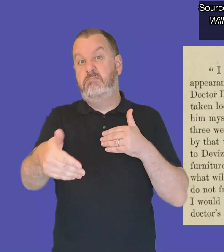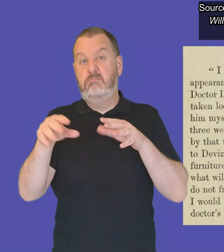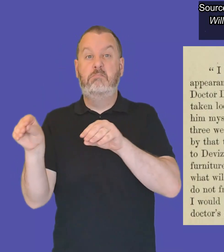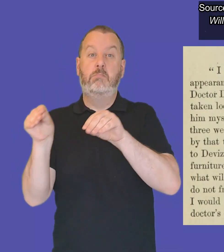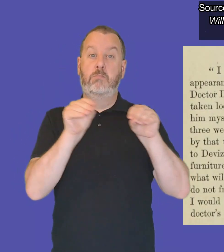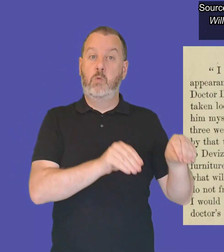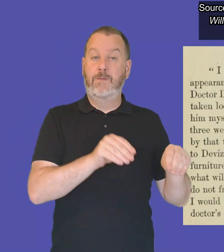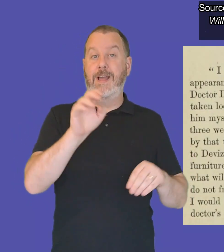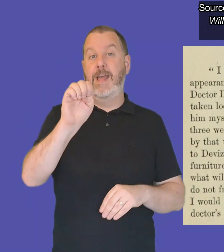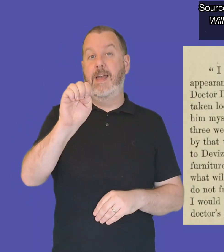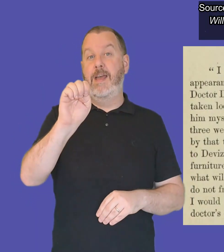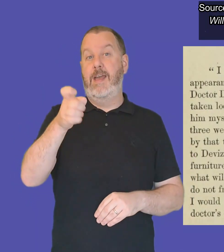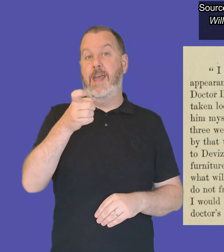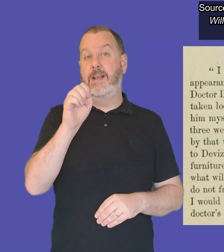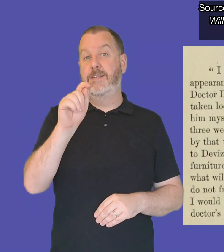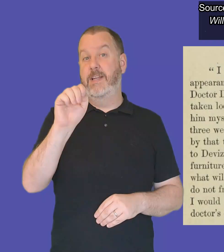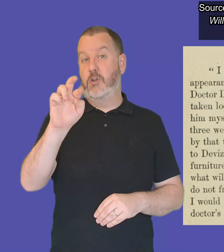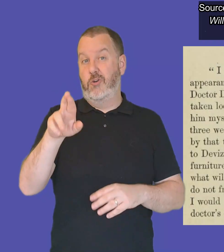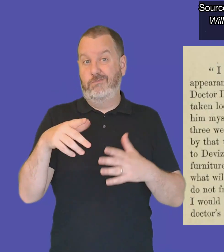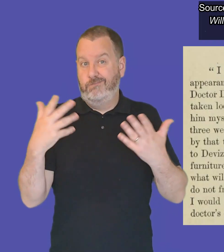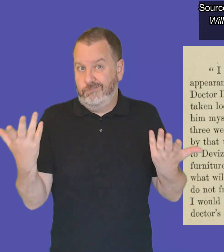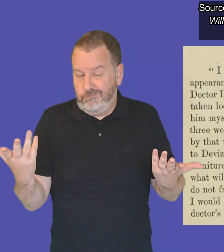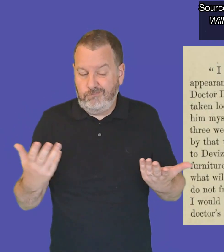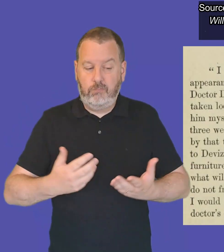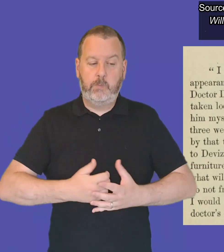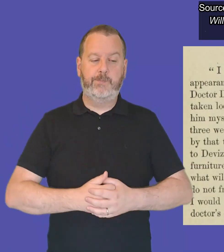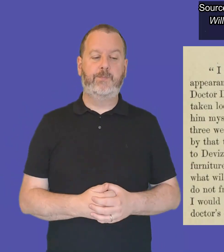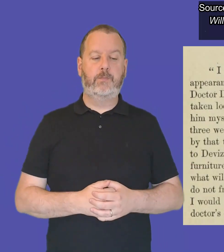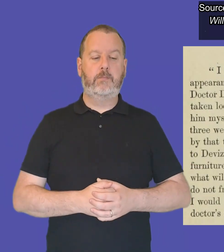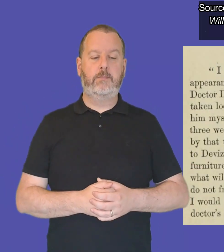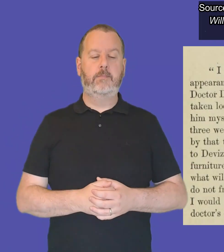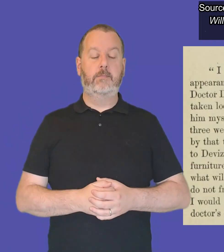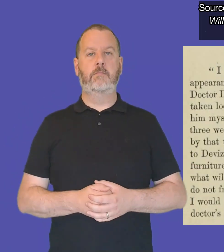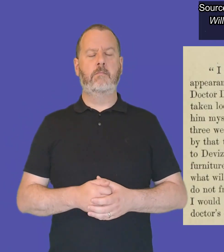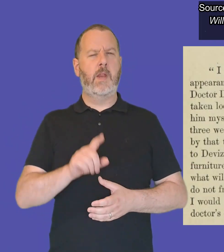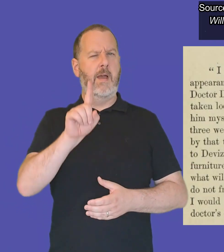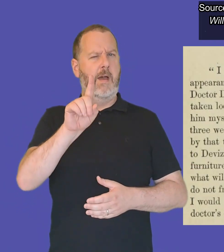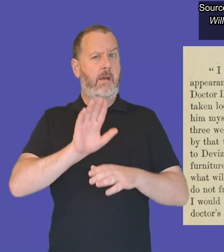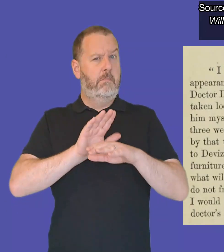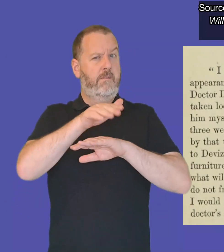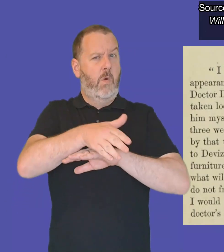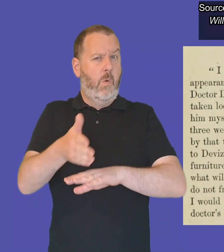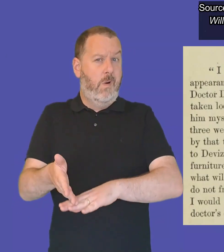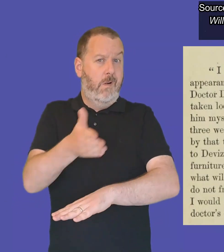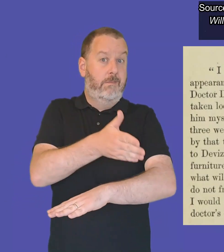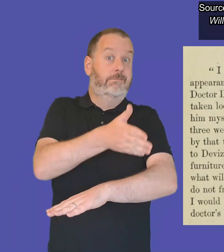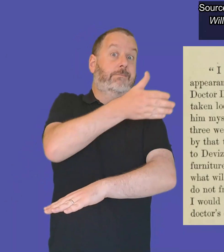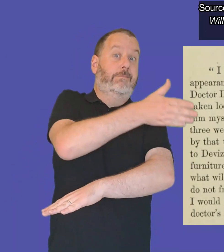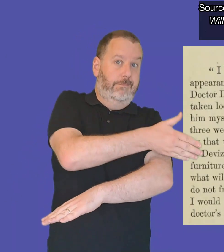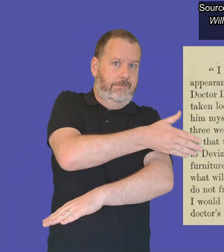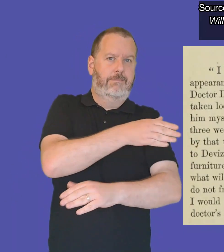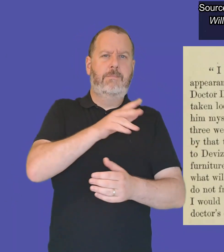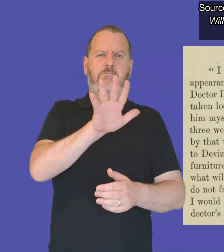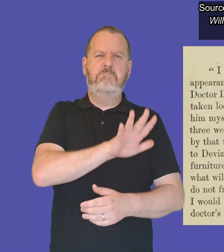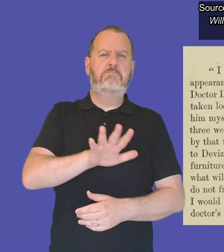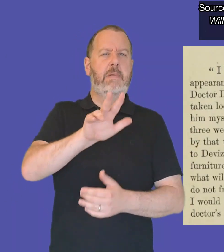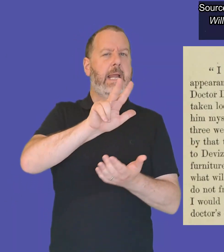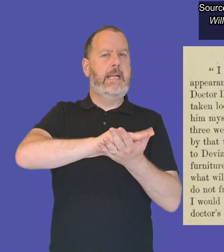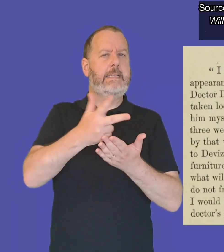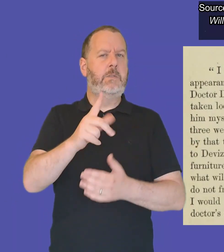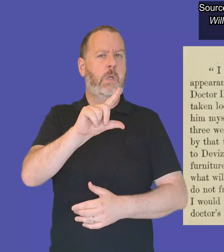school and later on, was enrolled at Exeter. There may also have been another earlier